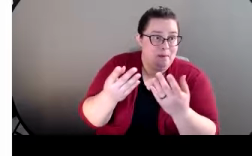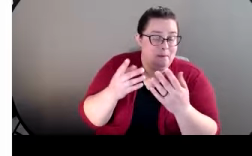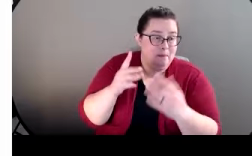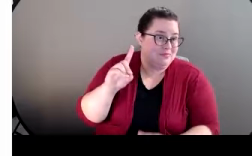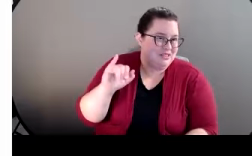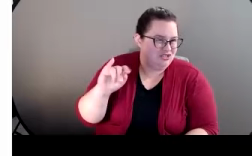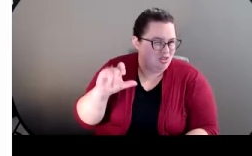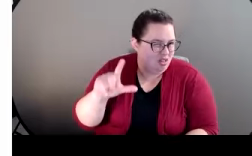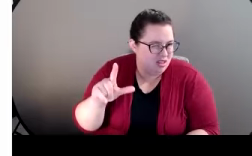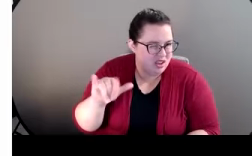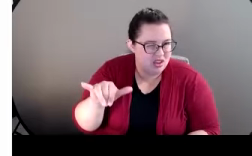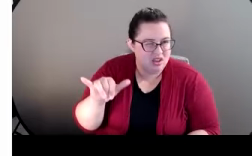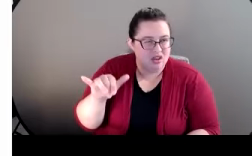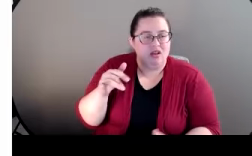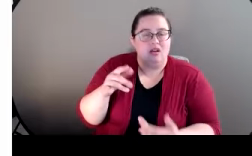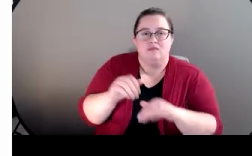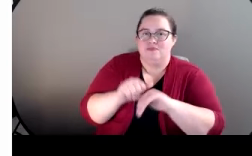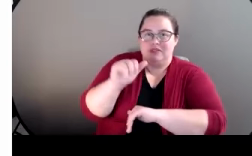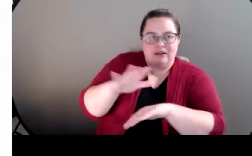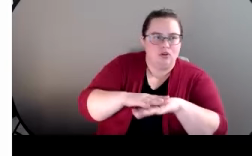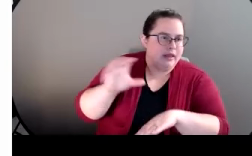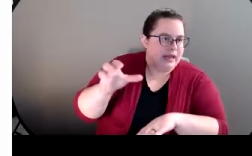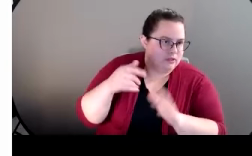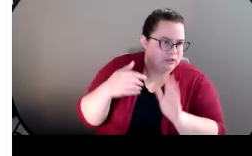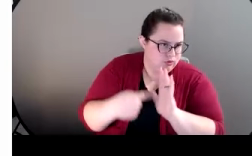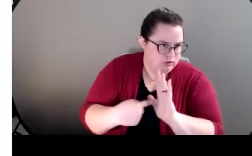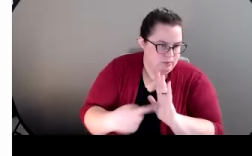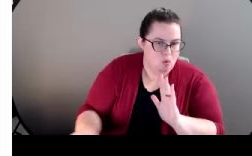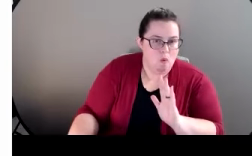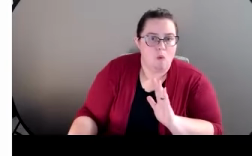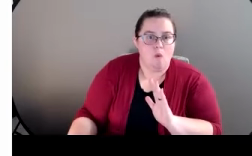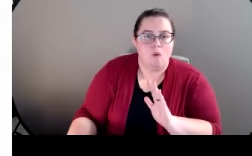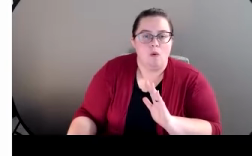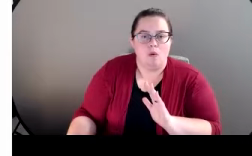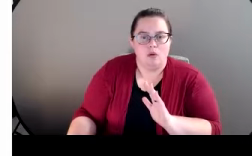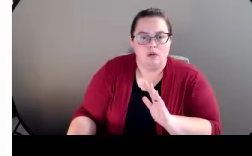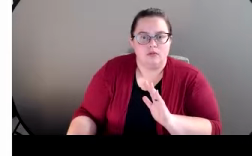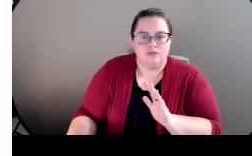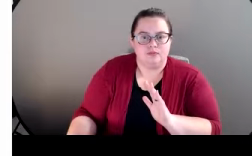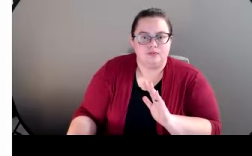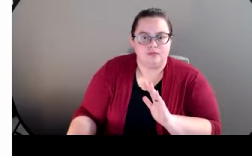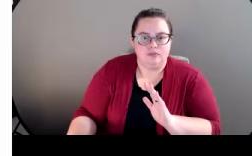you know, sending it to them on Canvas, for example, then there's probably not going to be a cost associated with that.